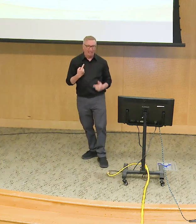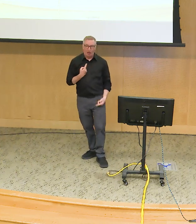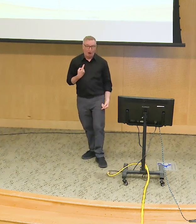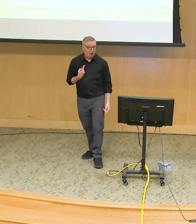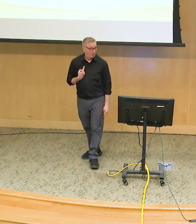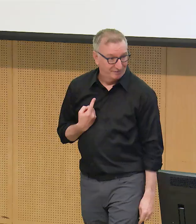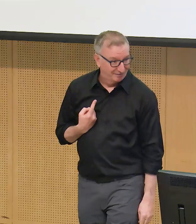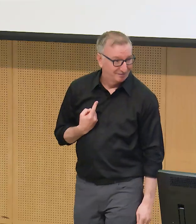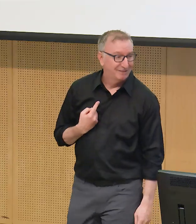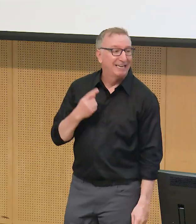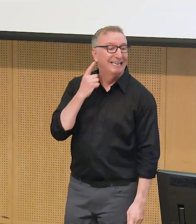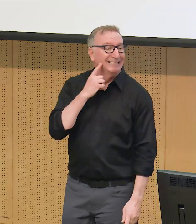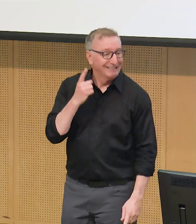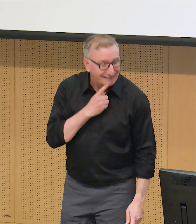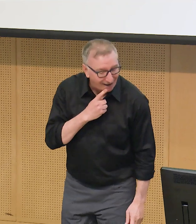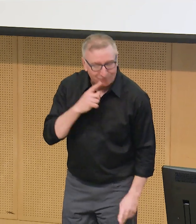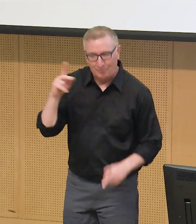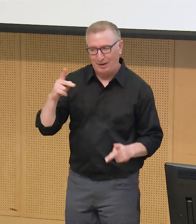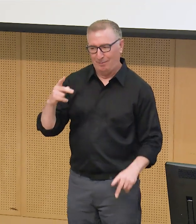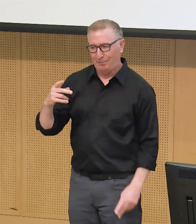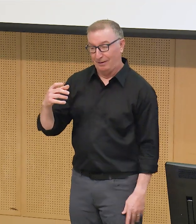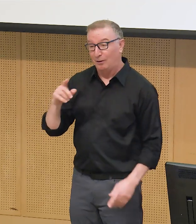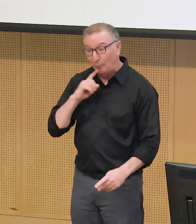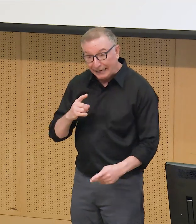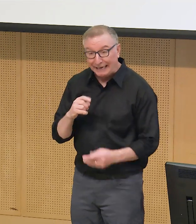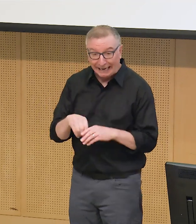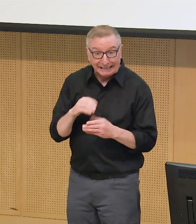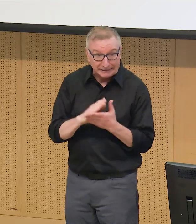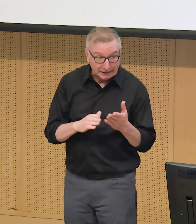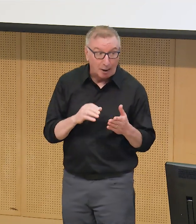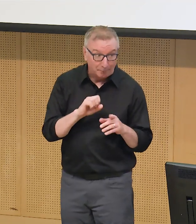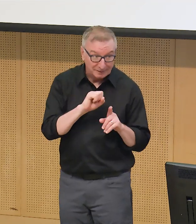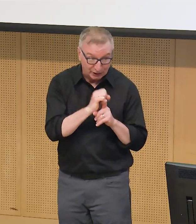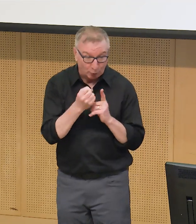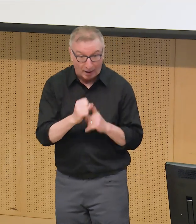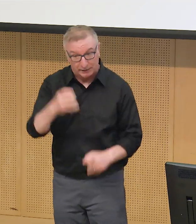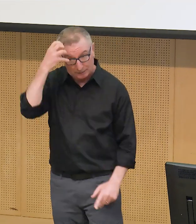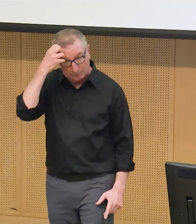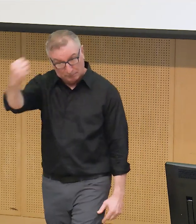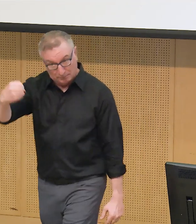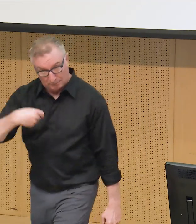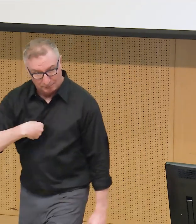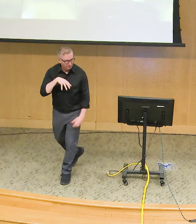I didn't do any of this alone. Deaf people, and in some situations,